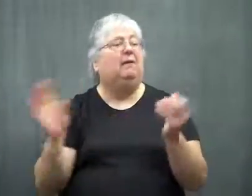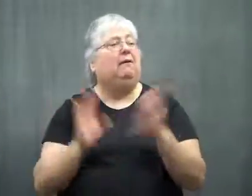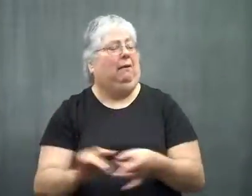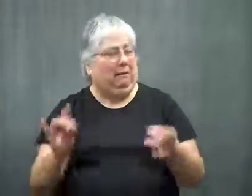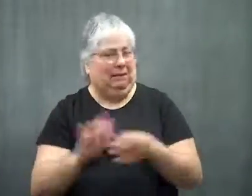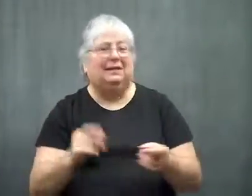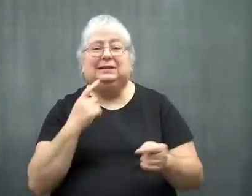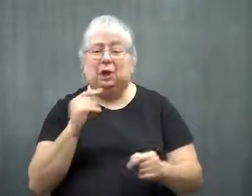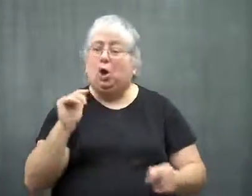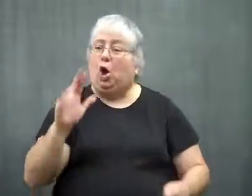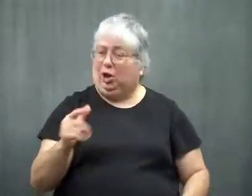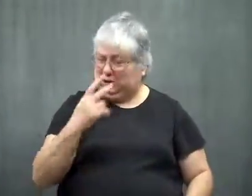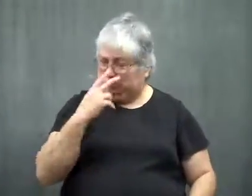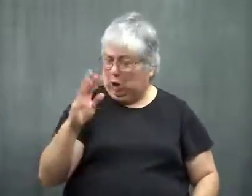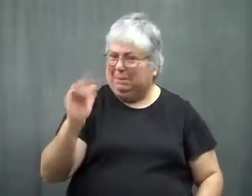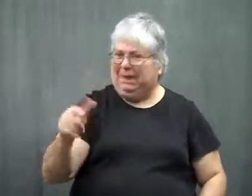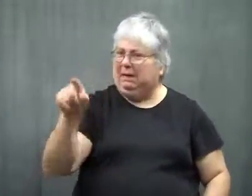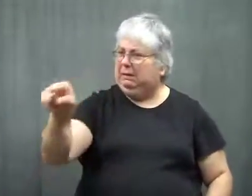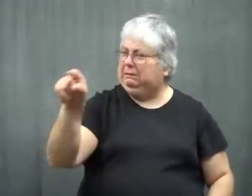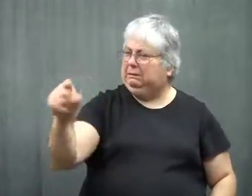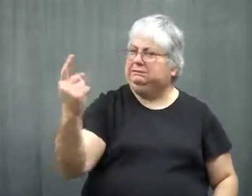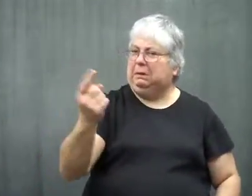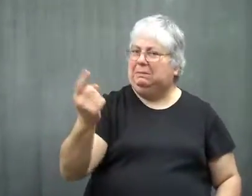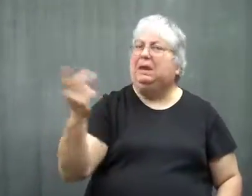He said he saw the bag in August.